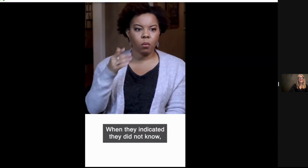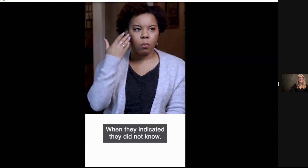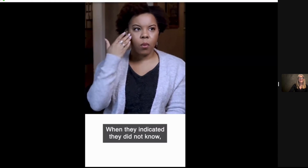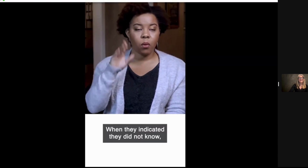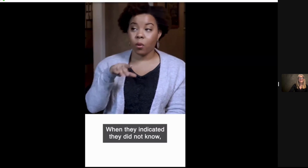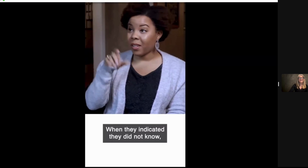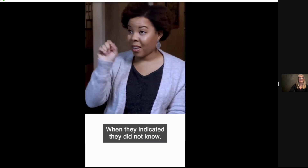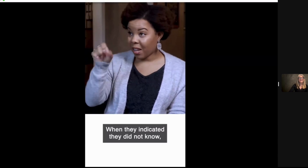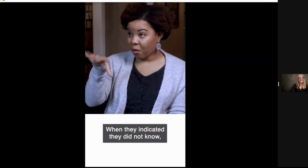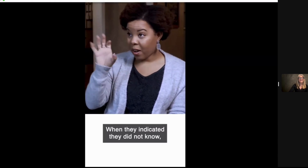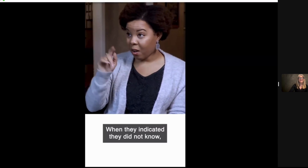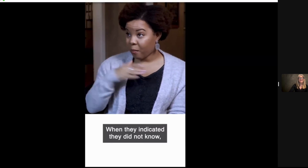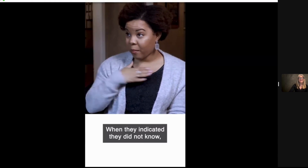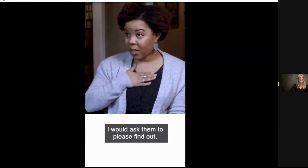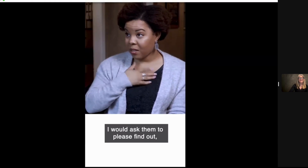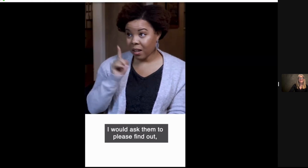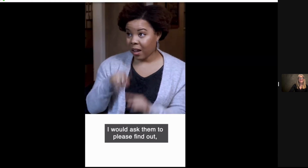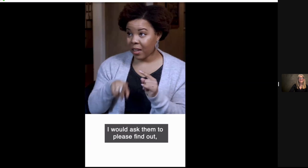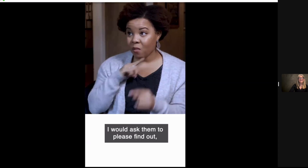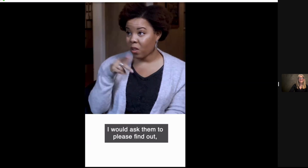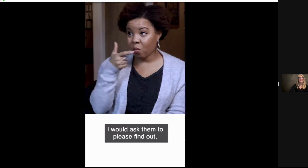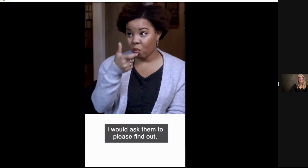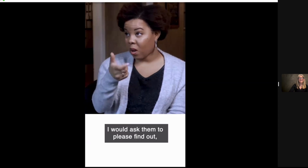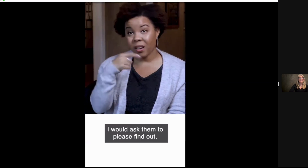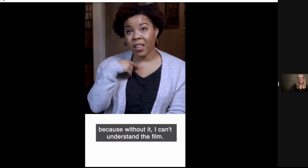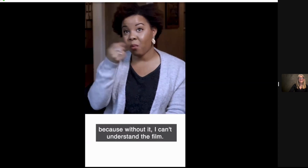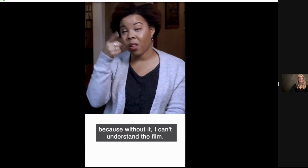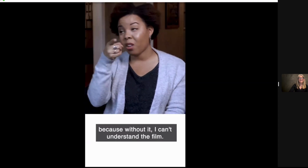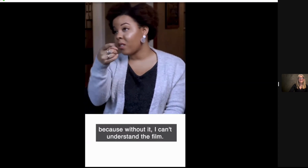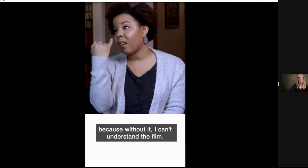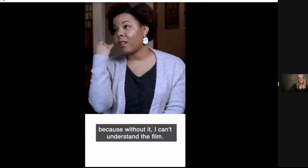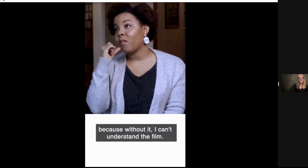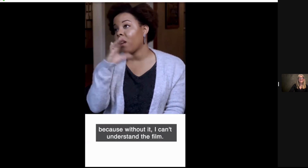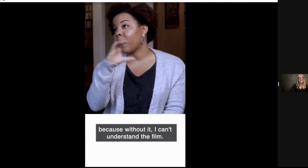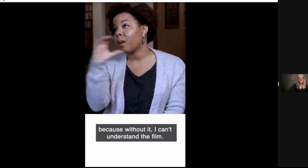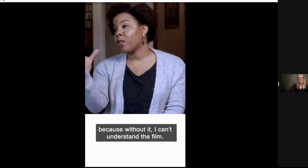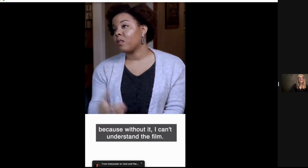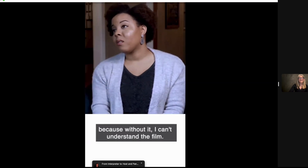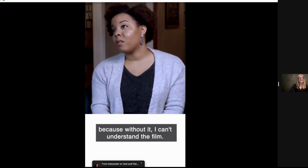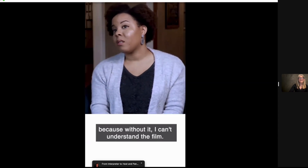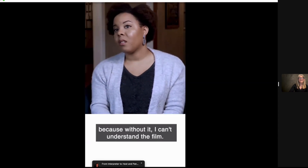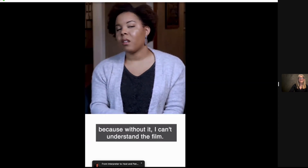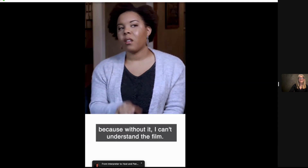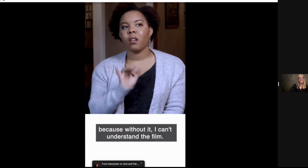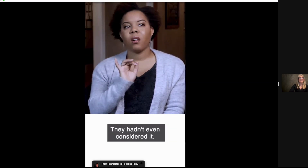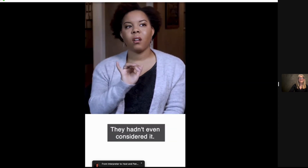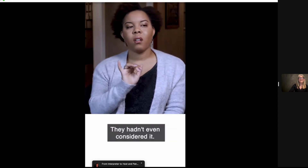When they indicated they did not know, I would ask them to police find out because without it, I can't understand the film.